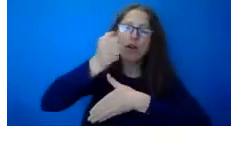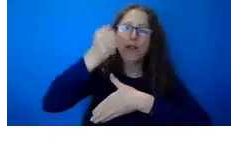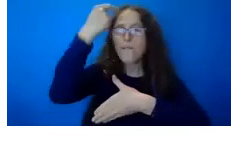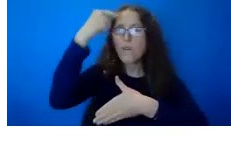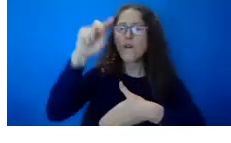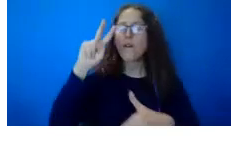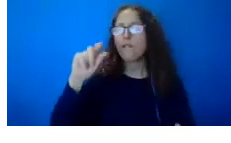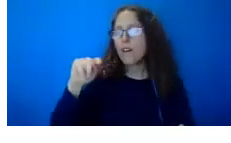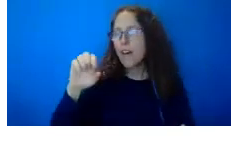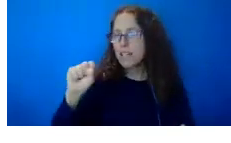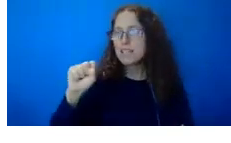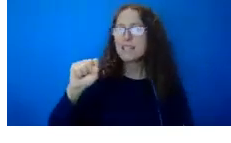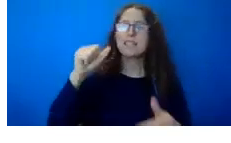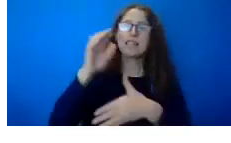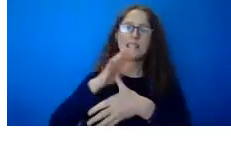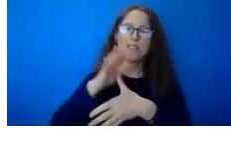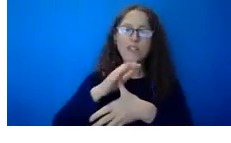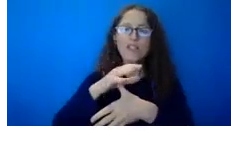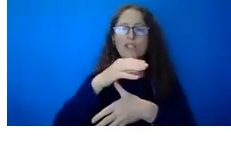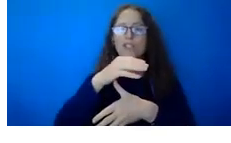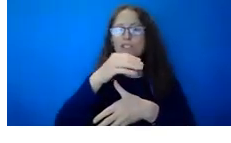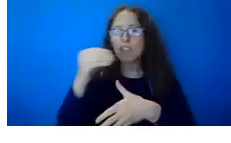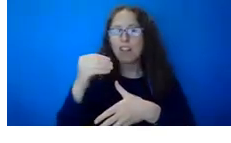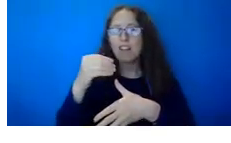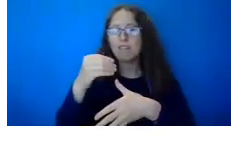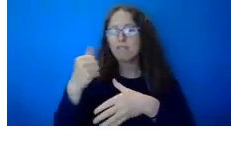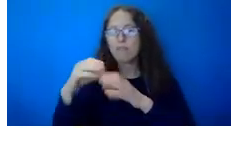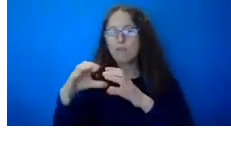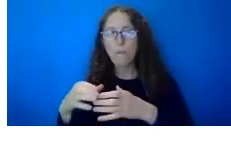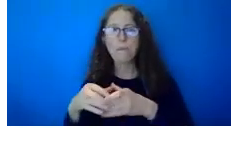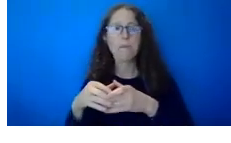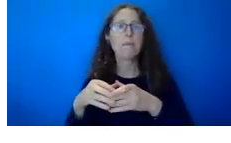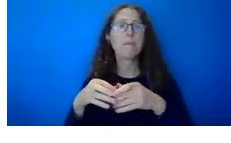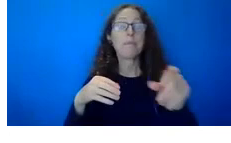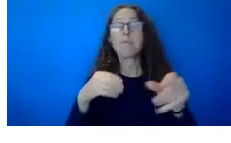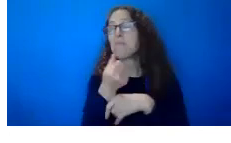BIDDERS CONFERENCE FOR THE RECENTLY RELEASED RFP , UNDERSTAND COMMUNITY